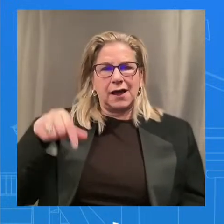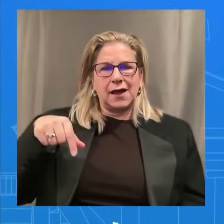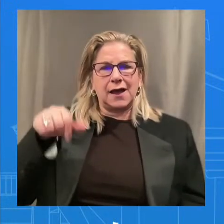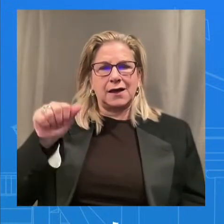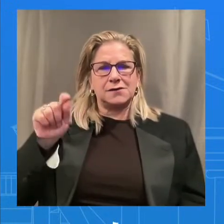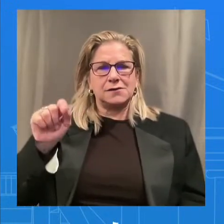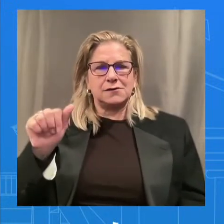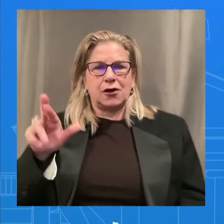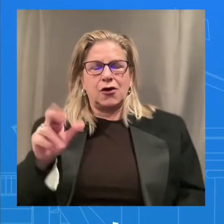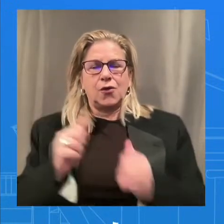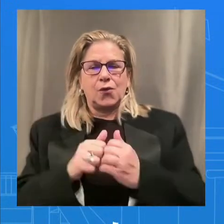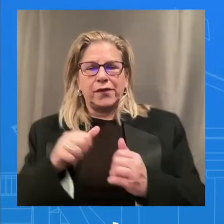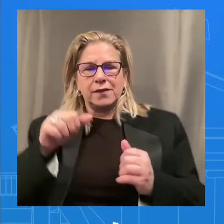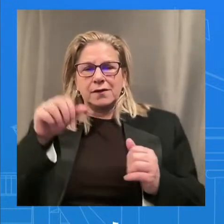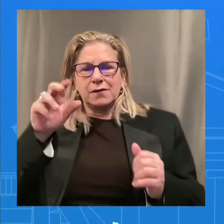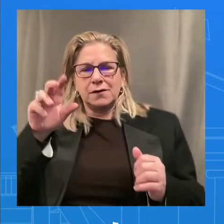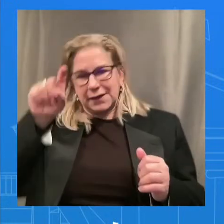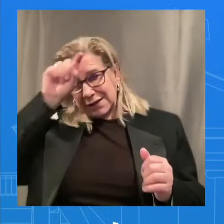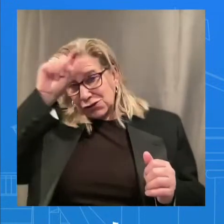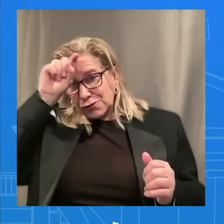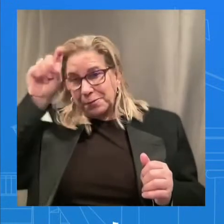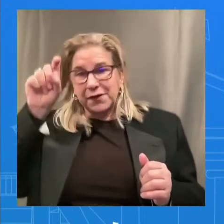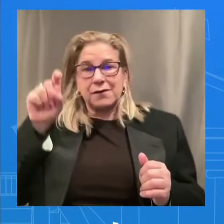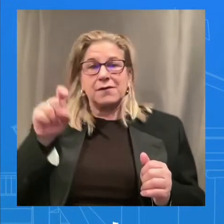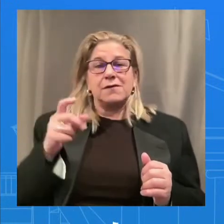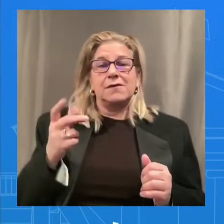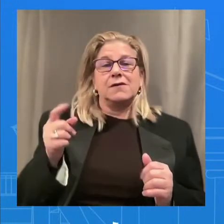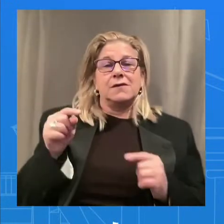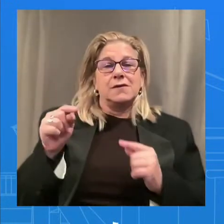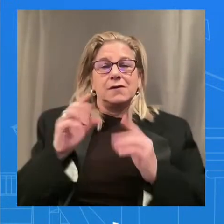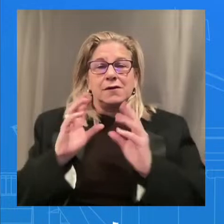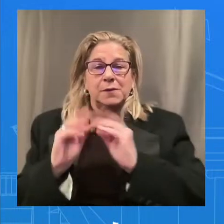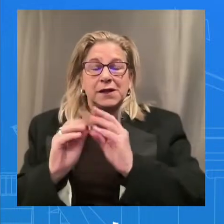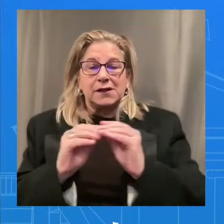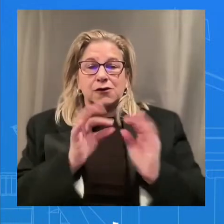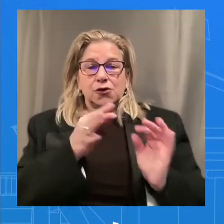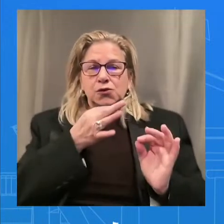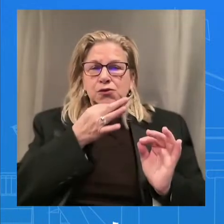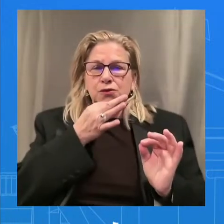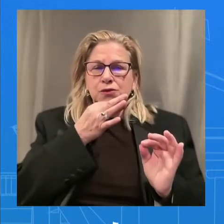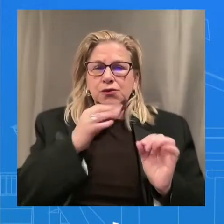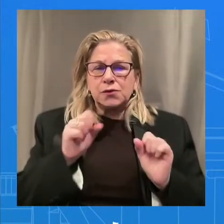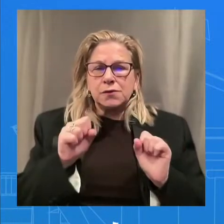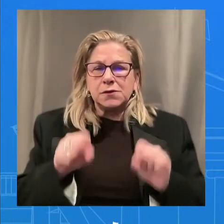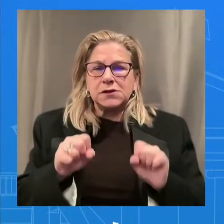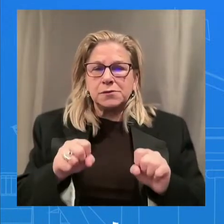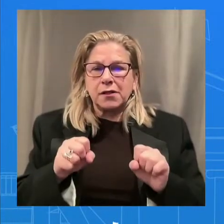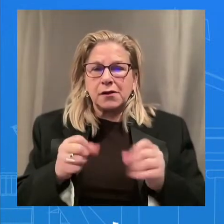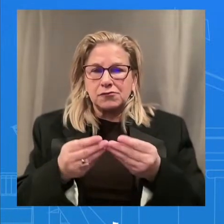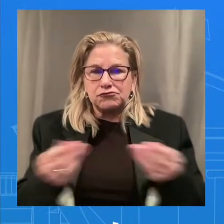and we are going to work to make it happen. Now there are serious and ongoing challenges in the world.